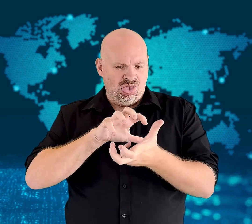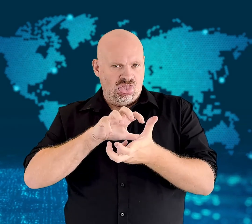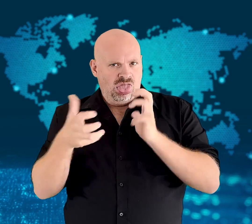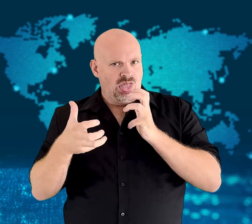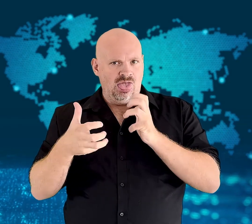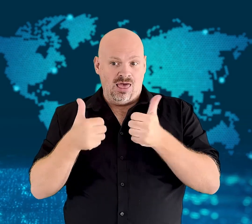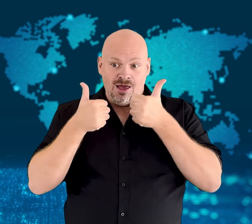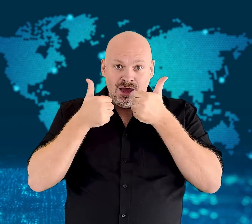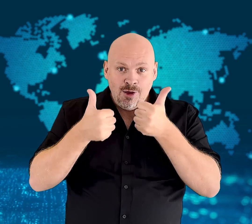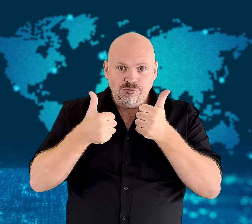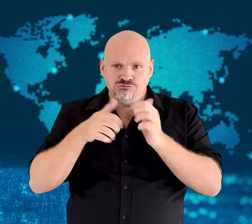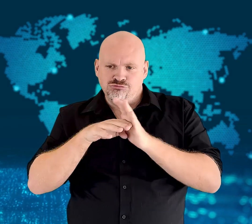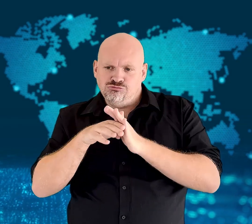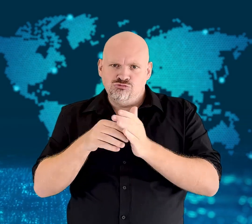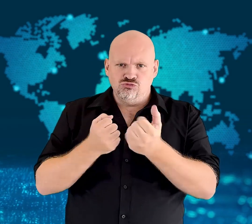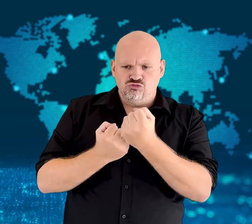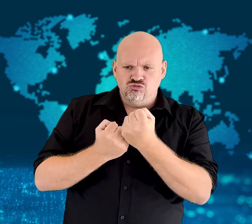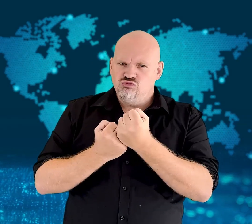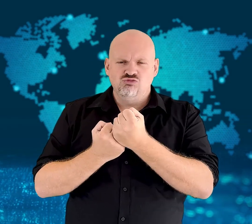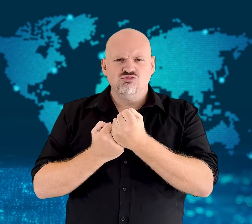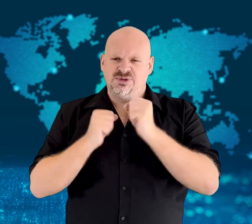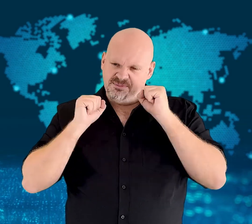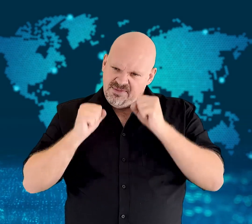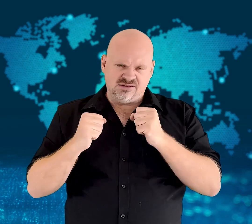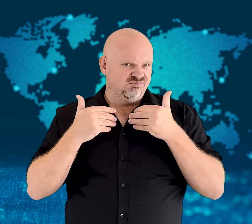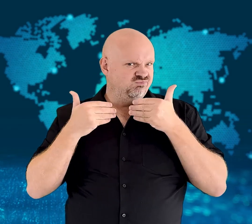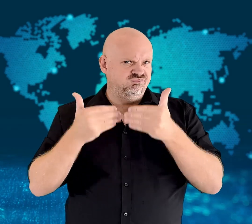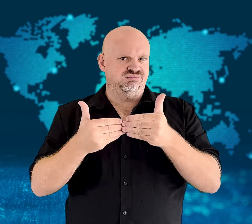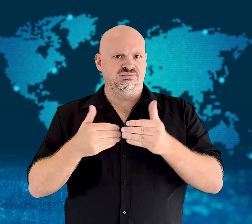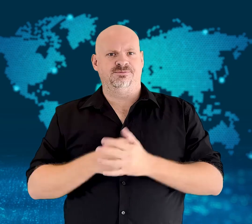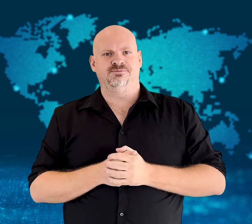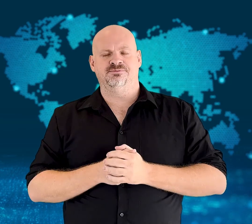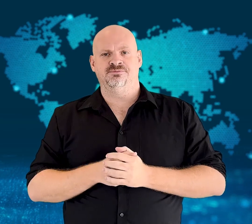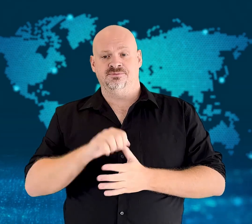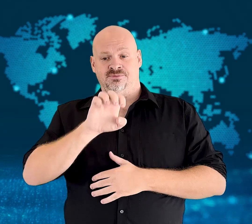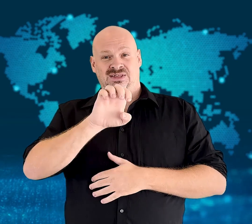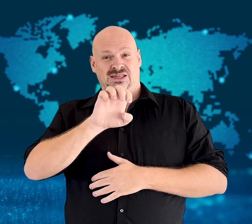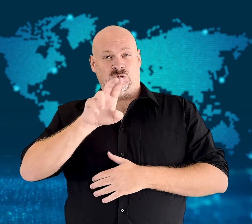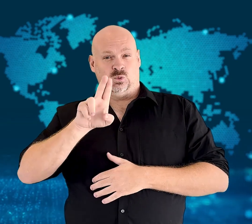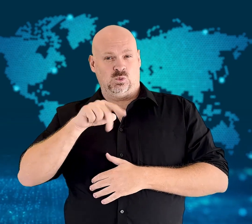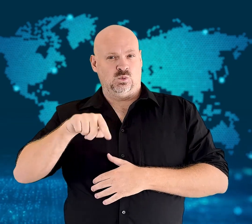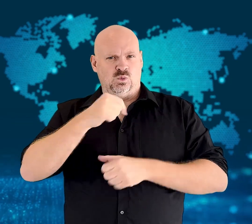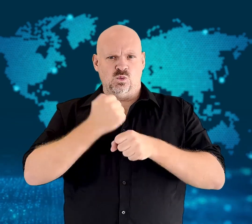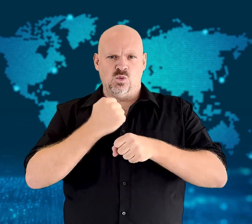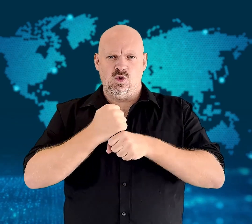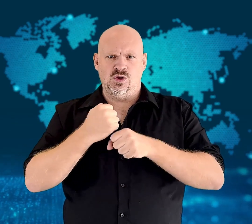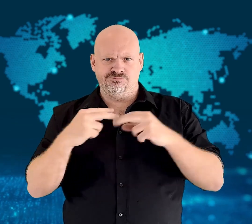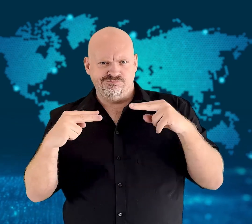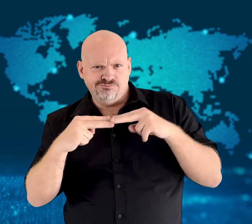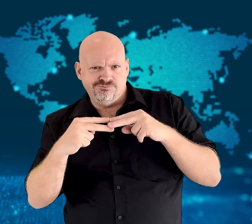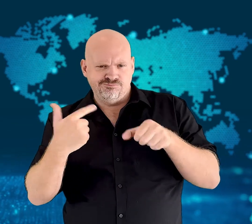saying the crisis shows the limitations of the current energy market.